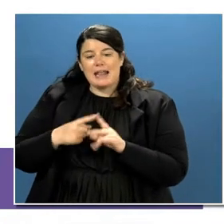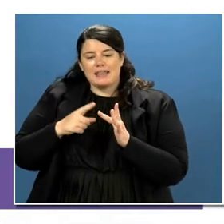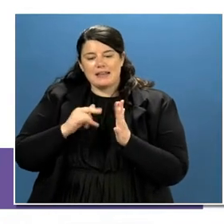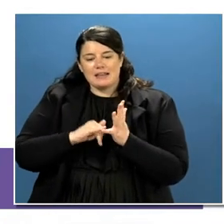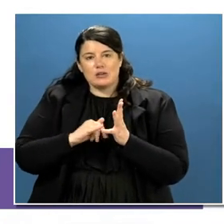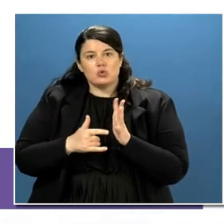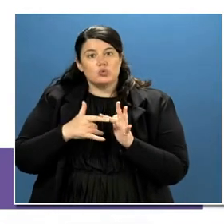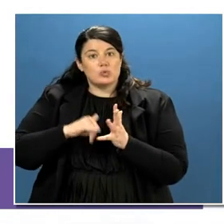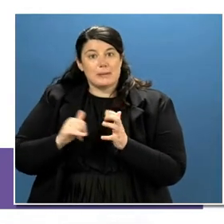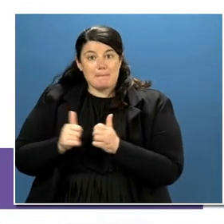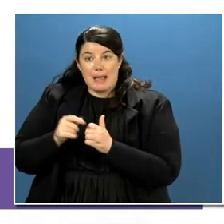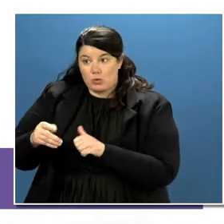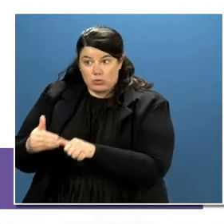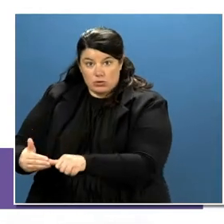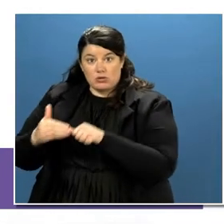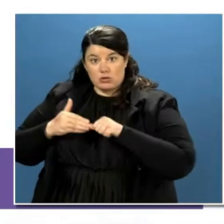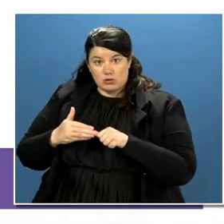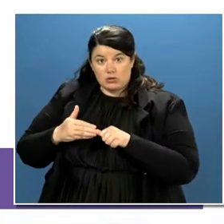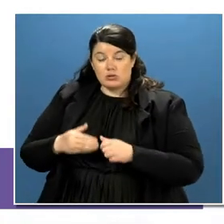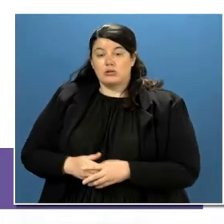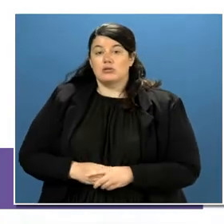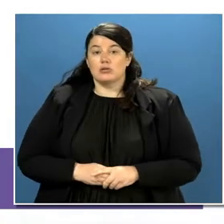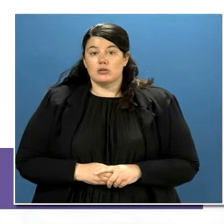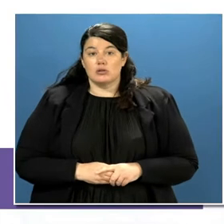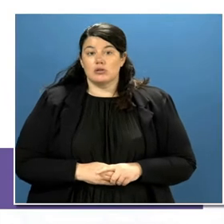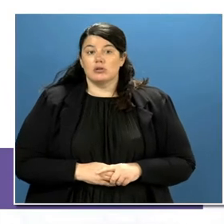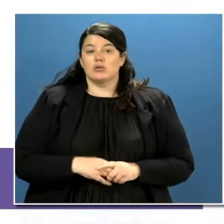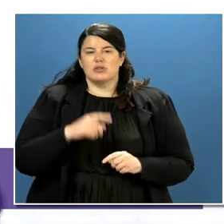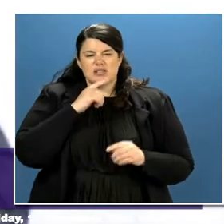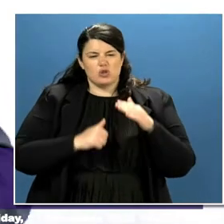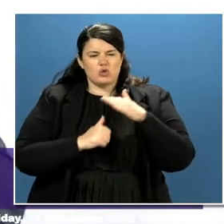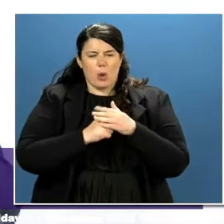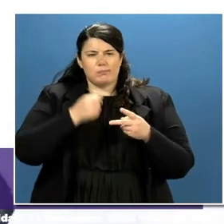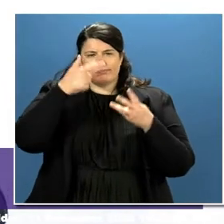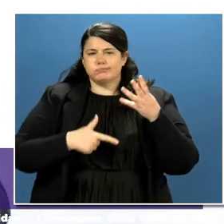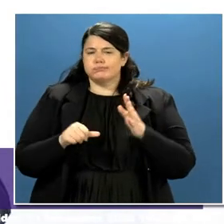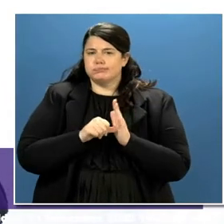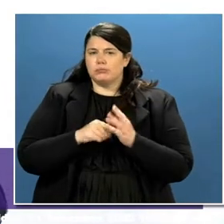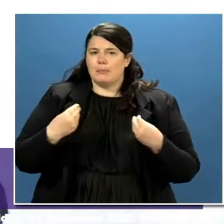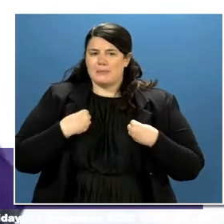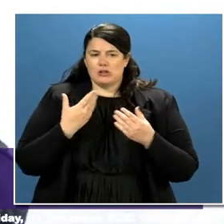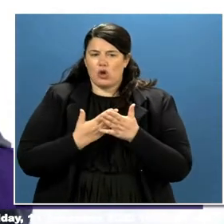by your own observation, only seven of the top-rated ASX listed companies has a Disability Action Plan.